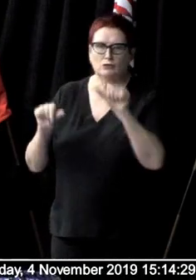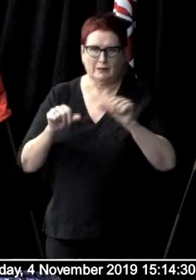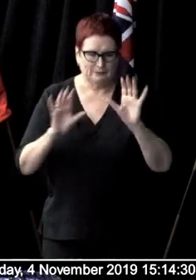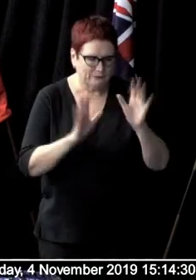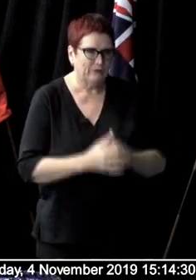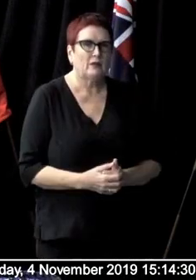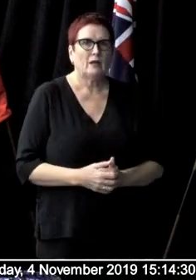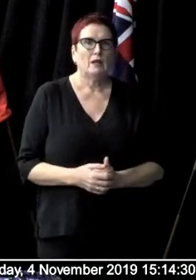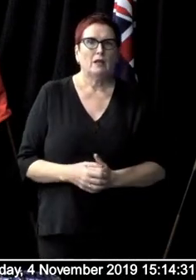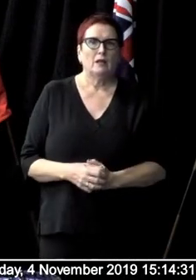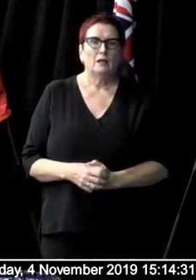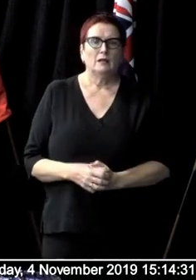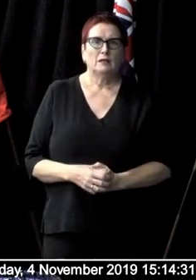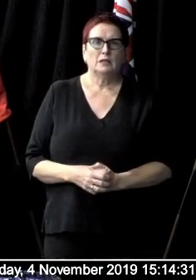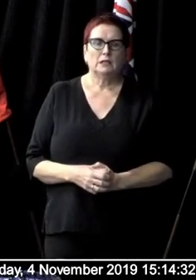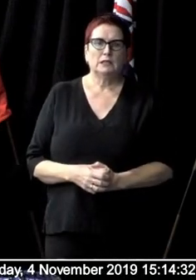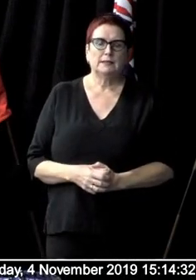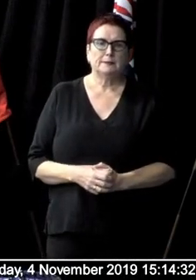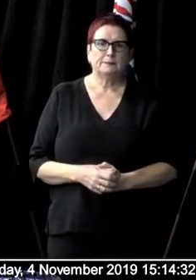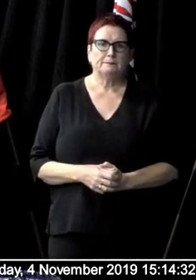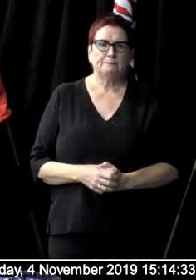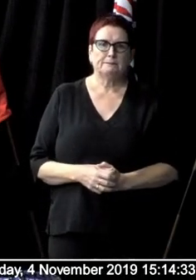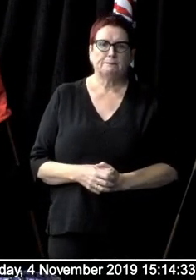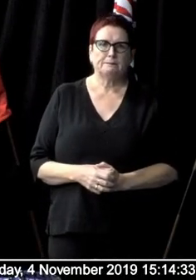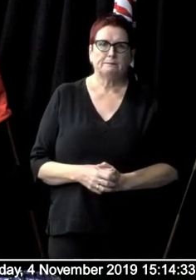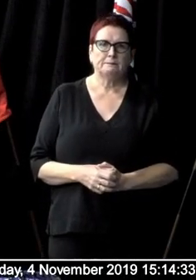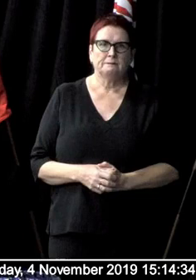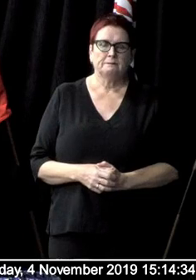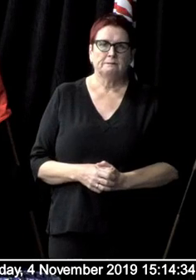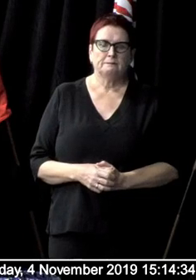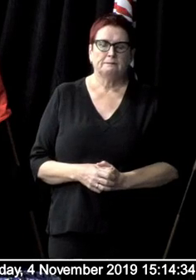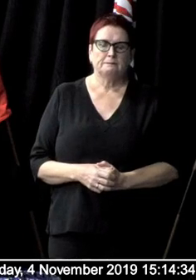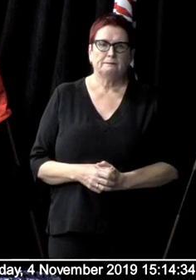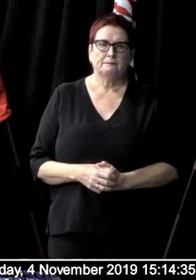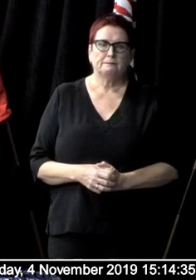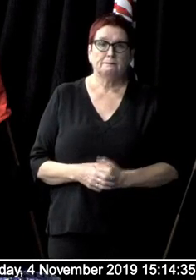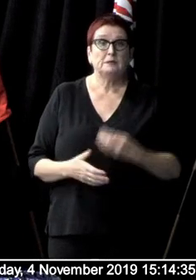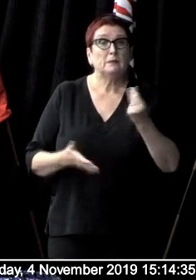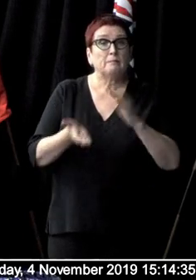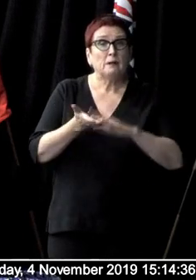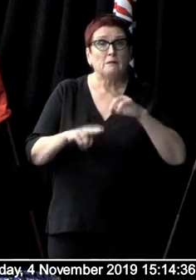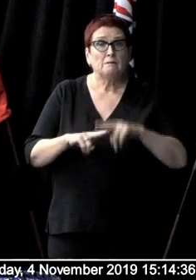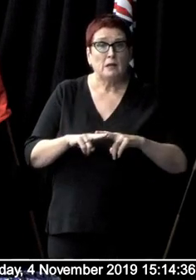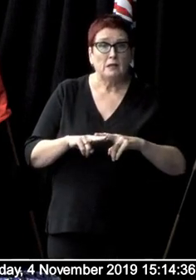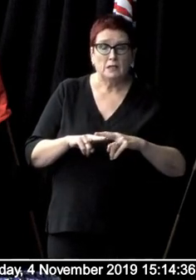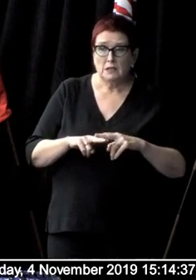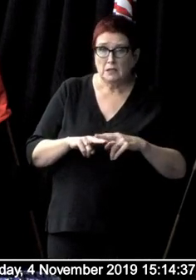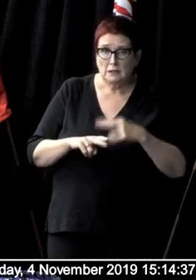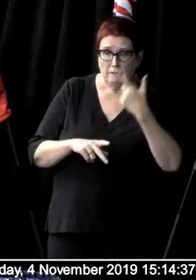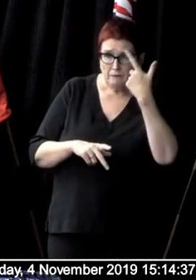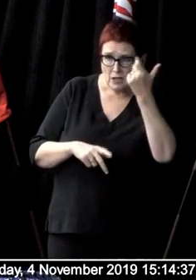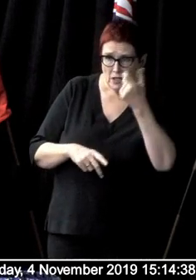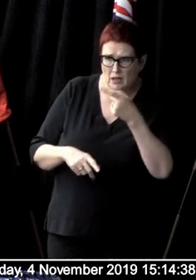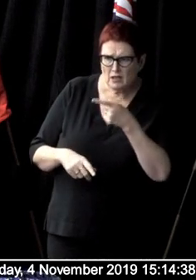So other times, I guess, so people have found that their child is just in a – a